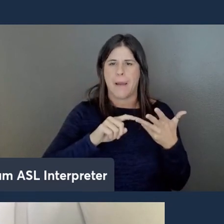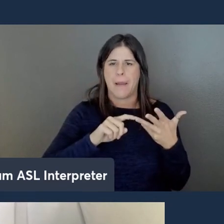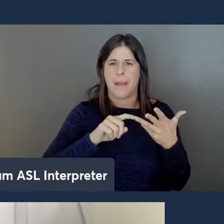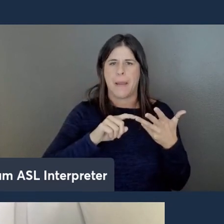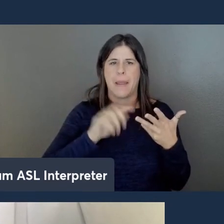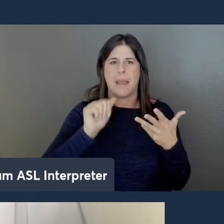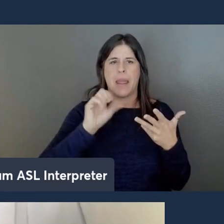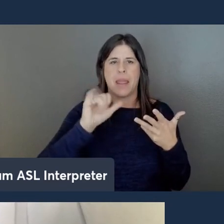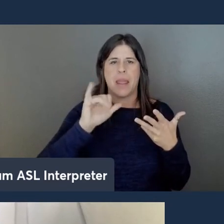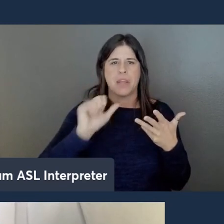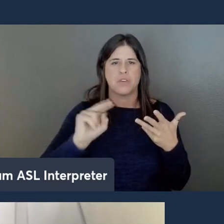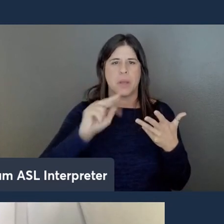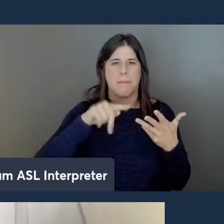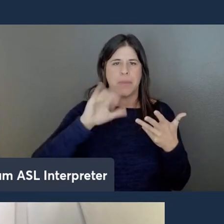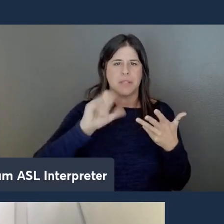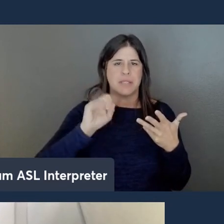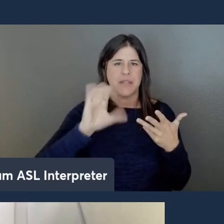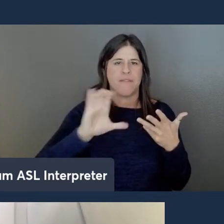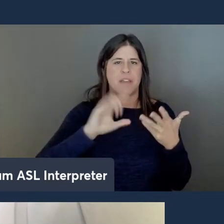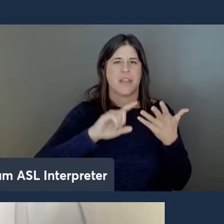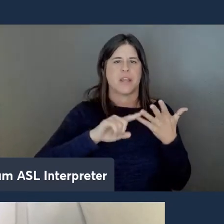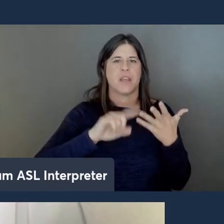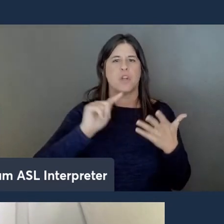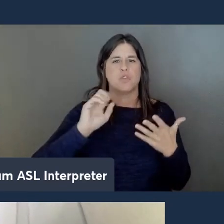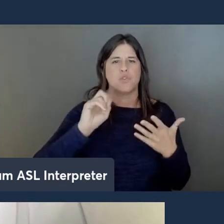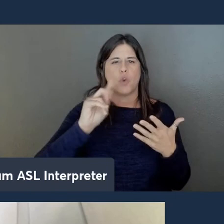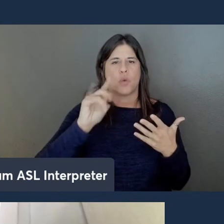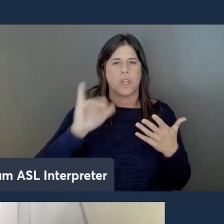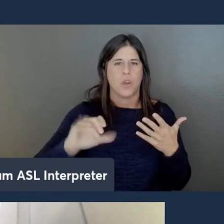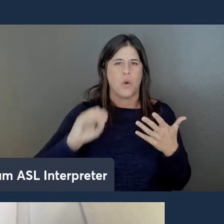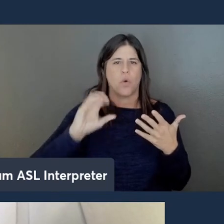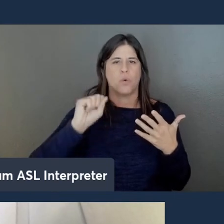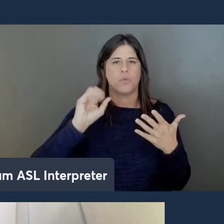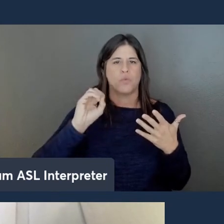in Tokyo, Seoul, and Singapore. Well, awesome.